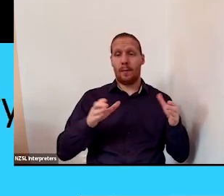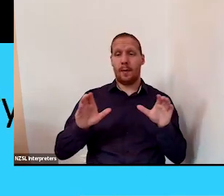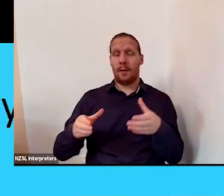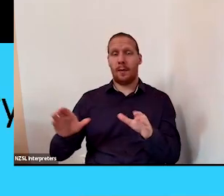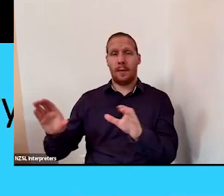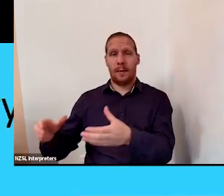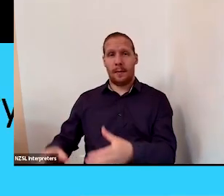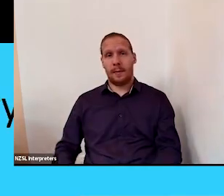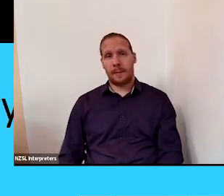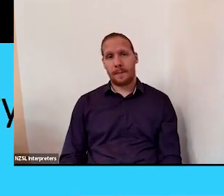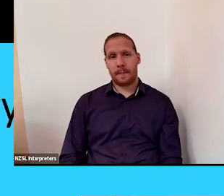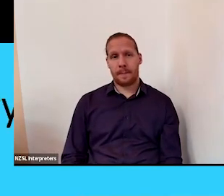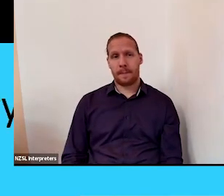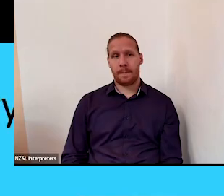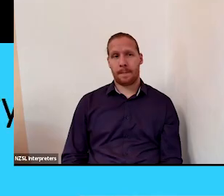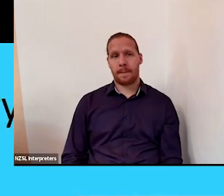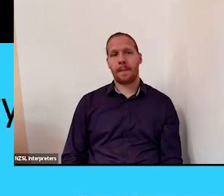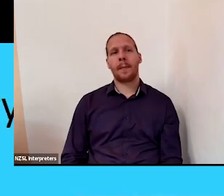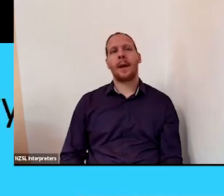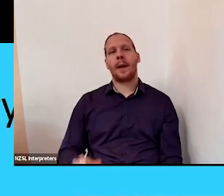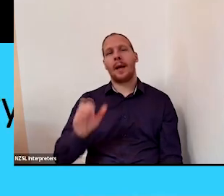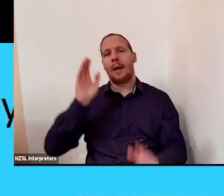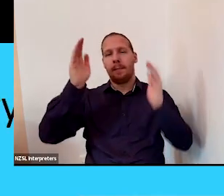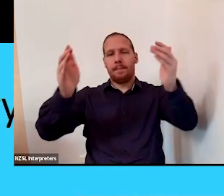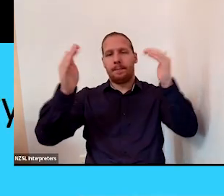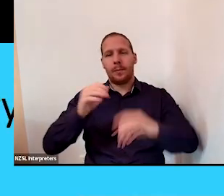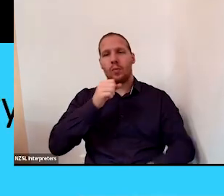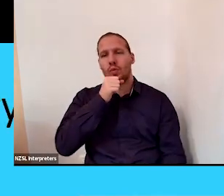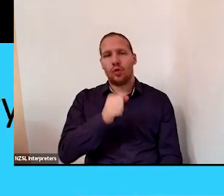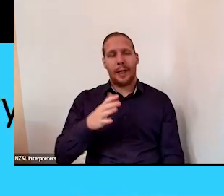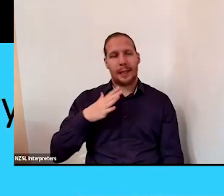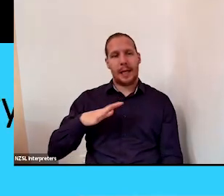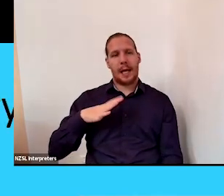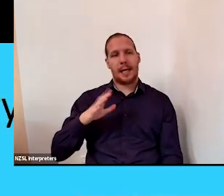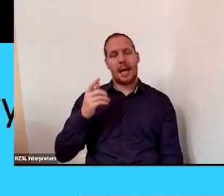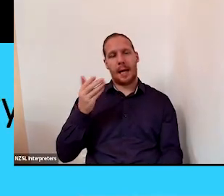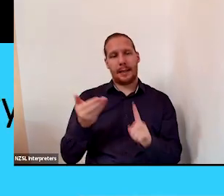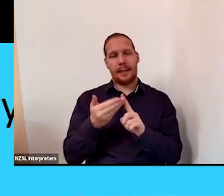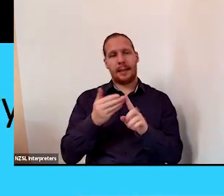as we move on to gender within the gender identity groups, approximately 45% identified as cisgender boy,